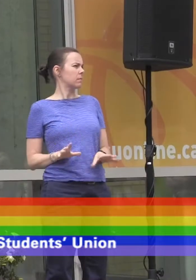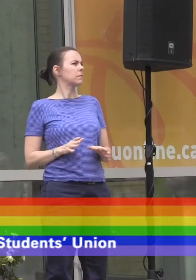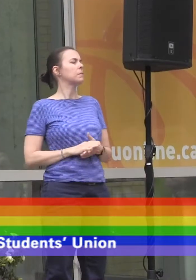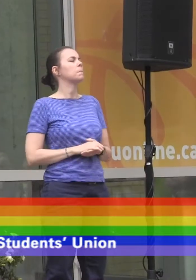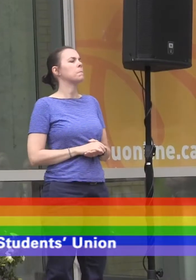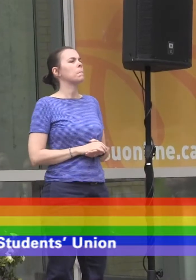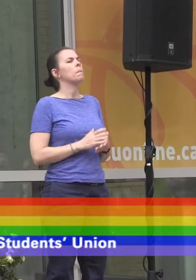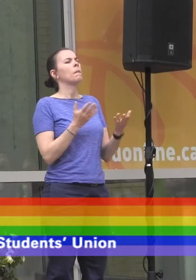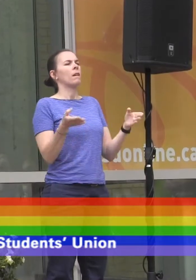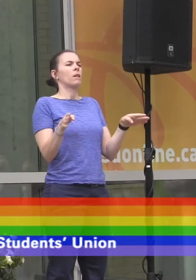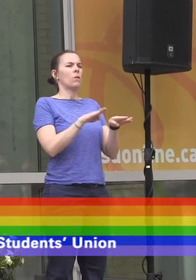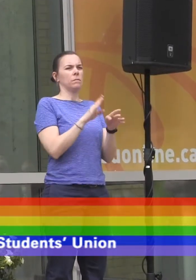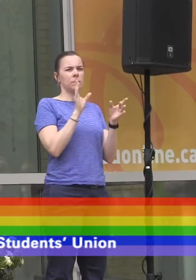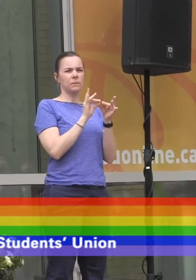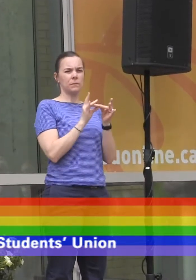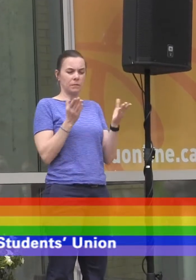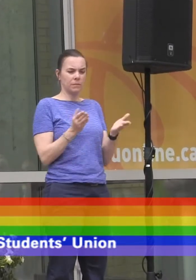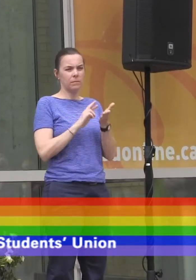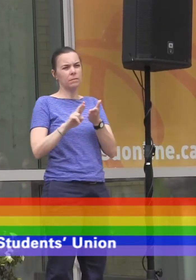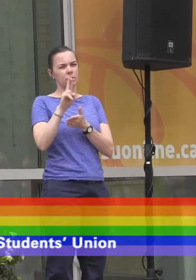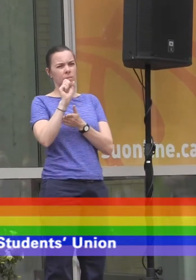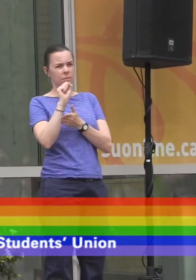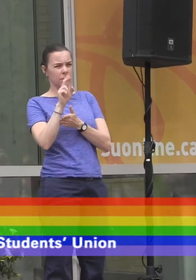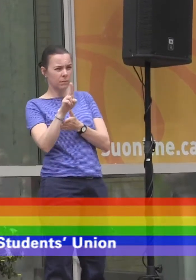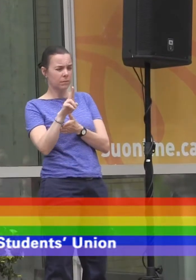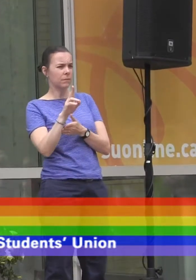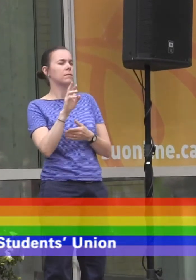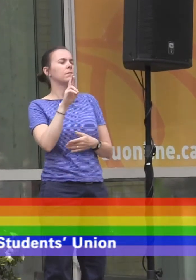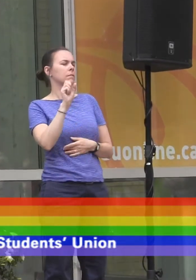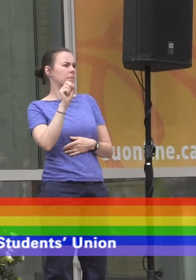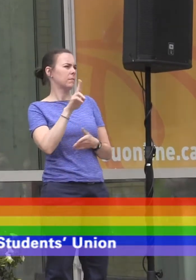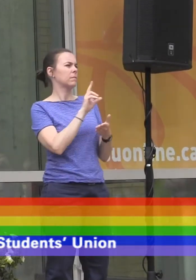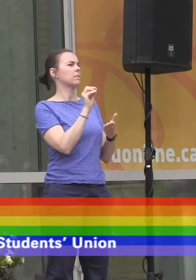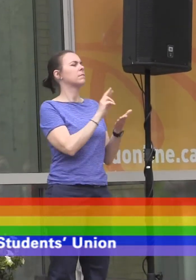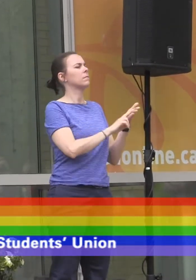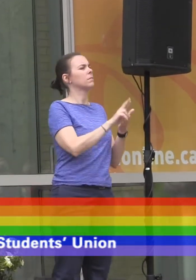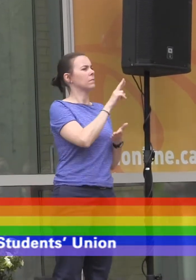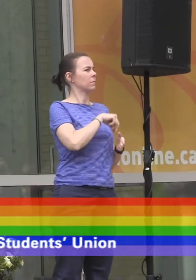we here at the RSU and RyePRIDE are very pleased to open pride week with you all today